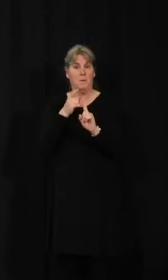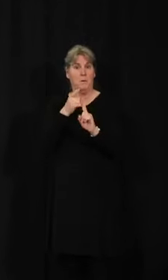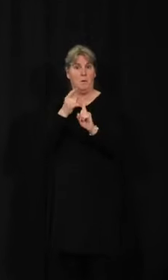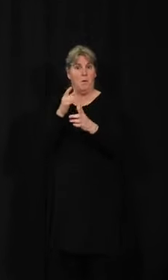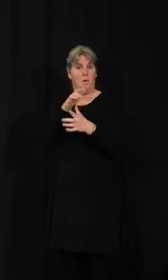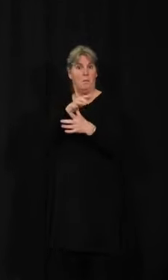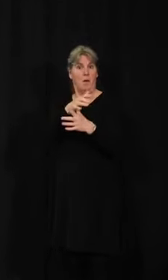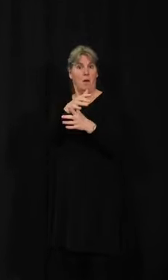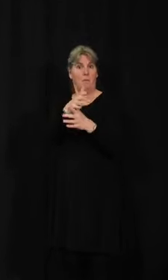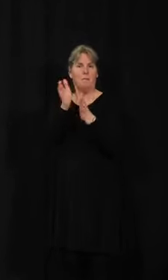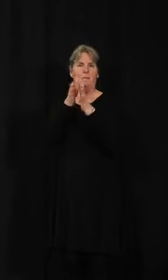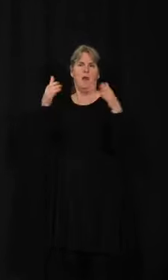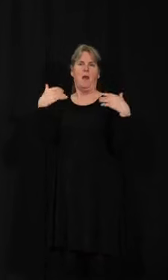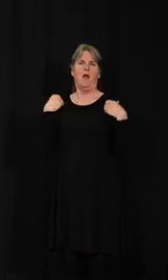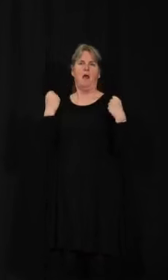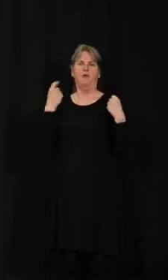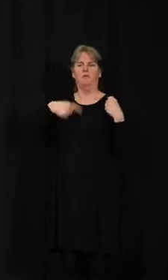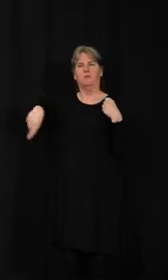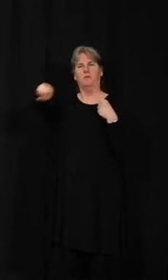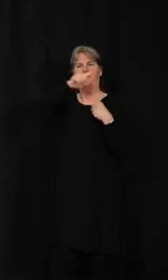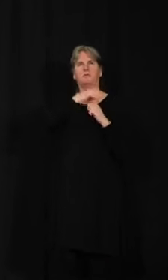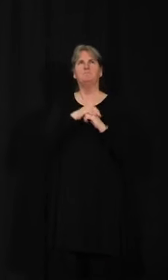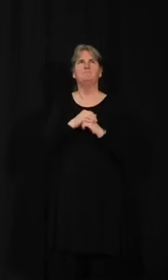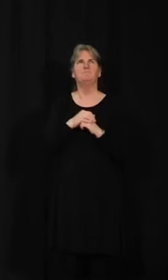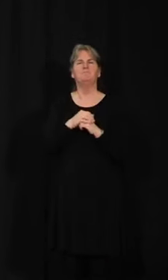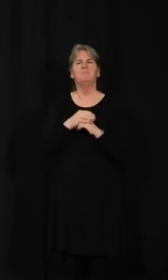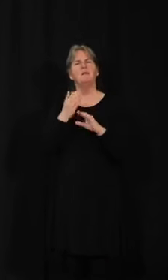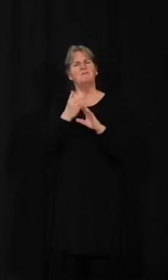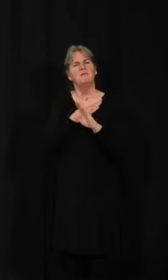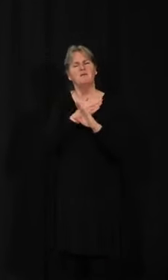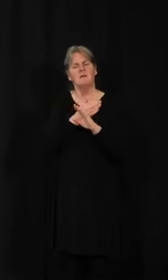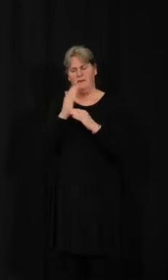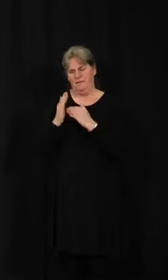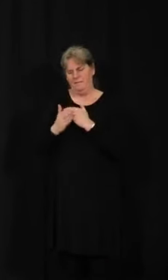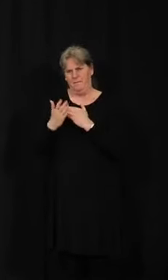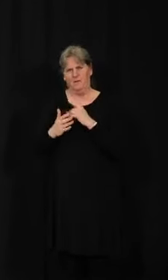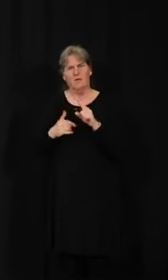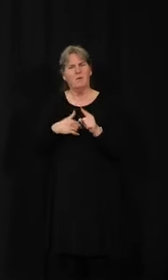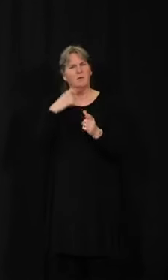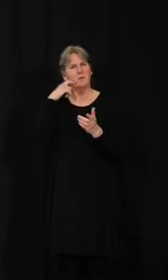public health. Before I finish, I want to take a moment to recognize that it is